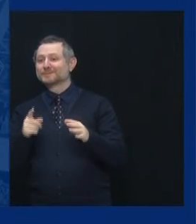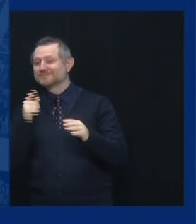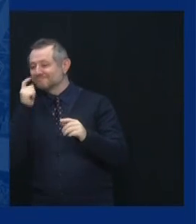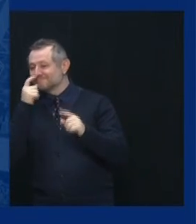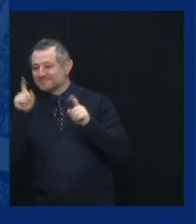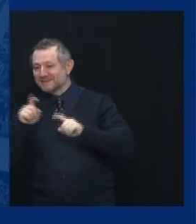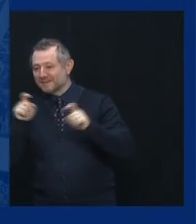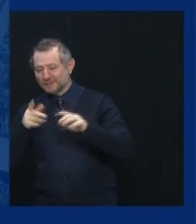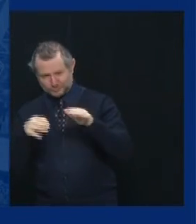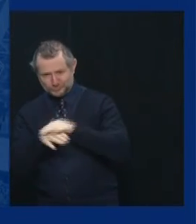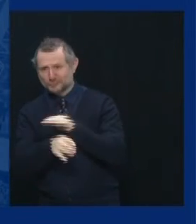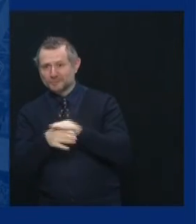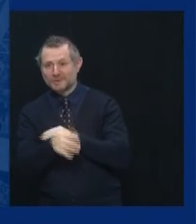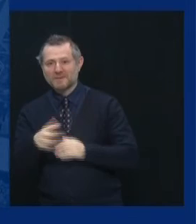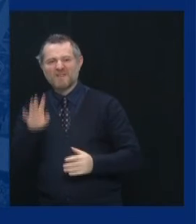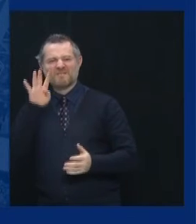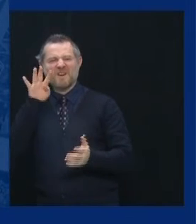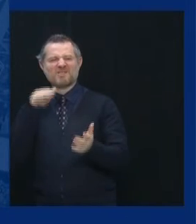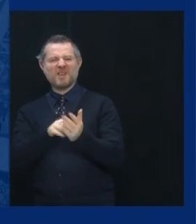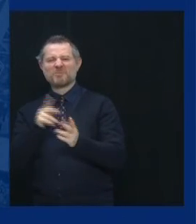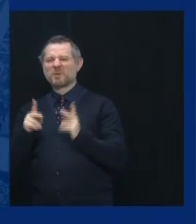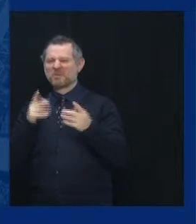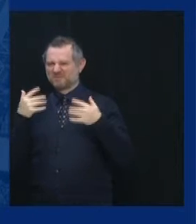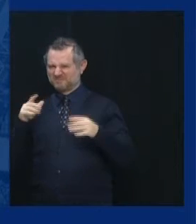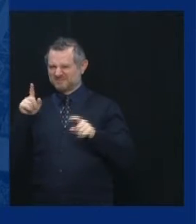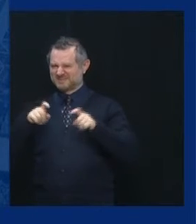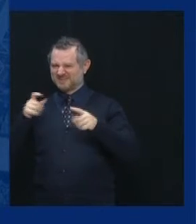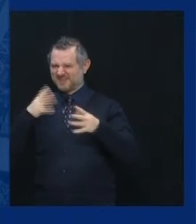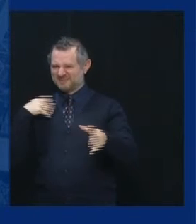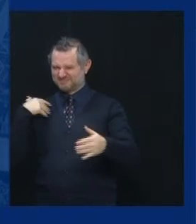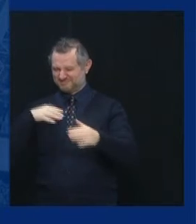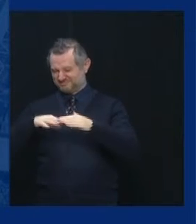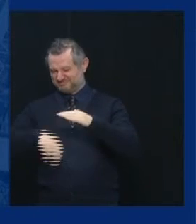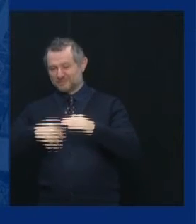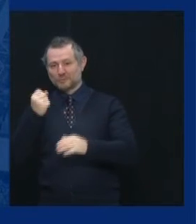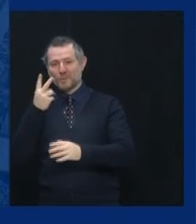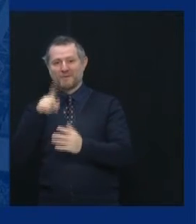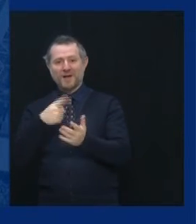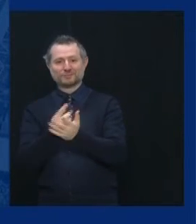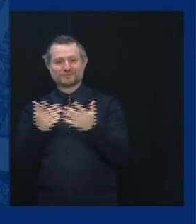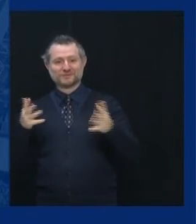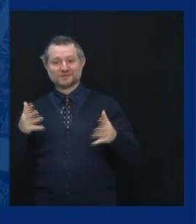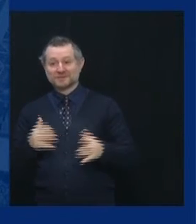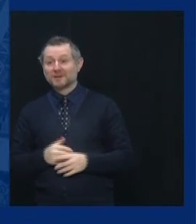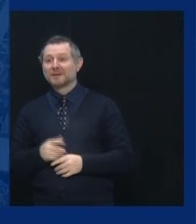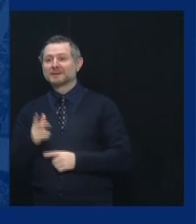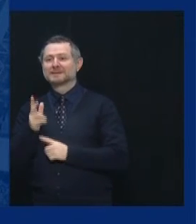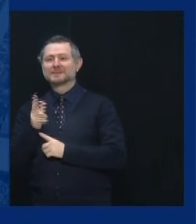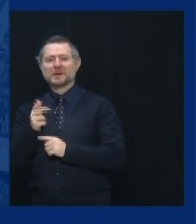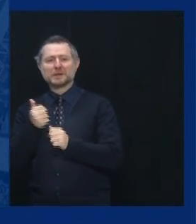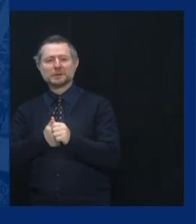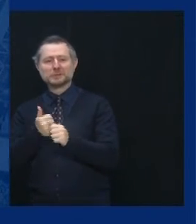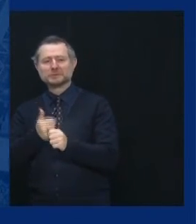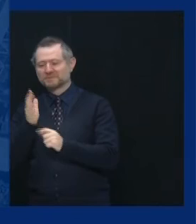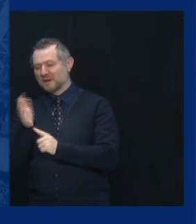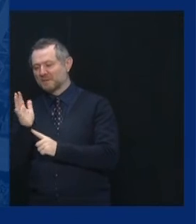WHICH IS GOING GREAT. WE STARTED THE DRIVE-THRU TESTING THIS MORNING, 4,000 PEOPLE WILL BE TESTED IN 12